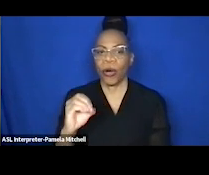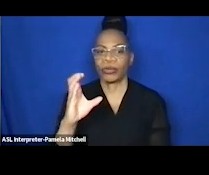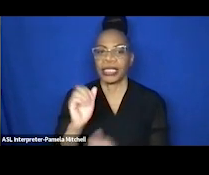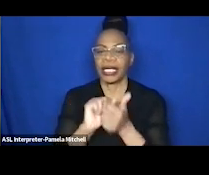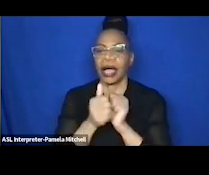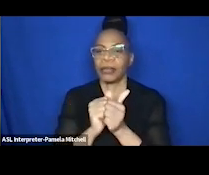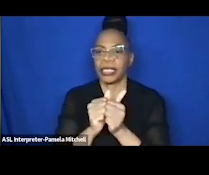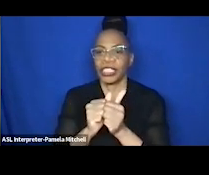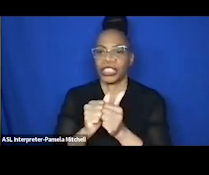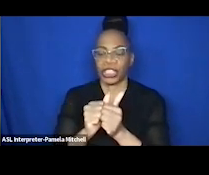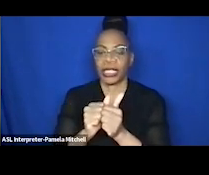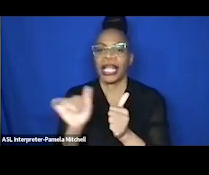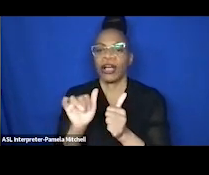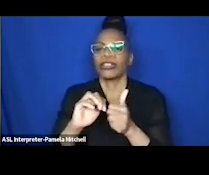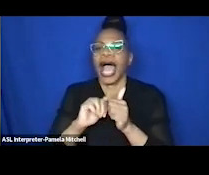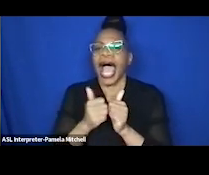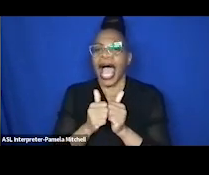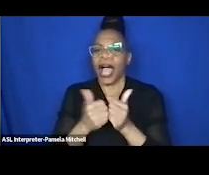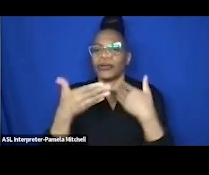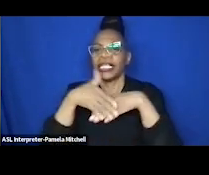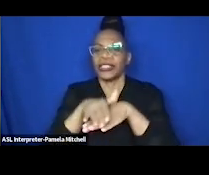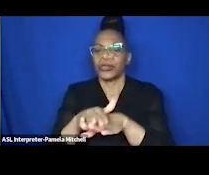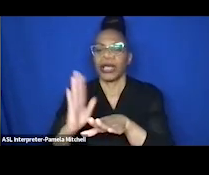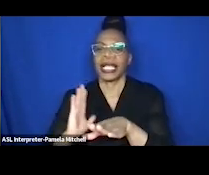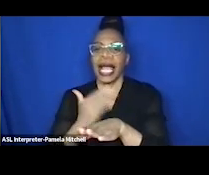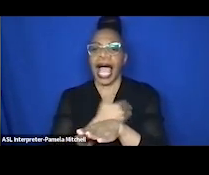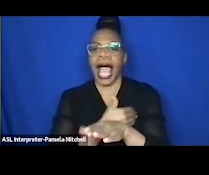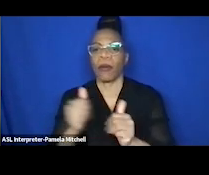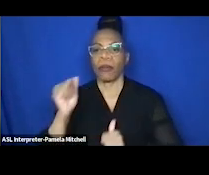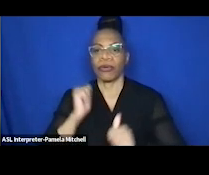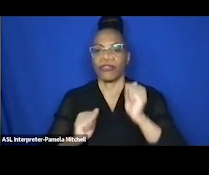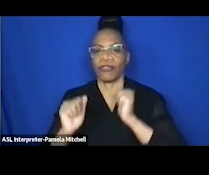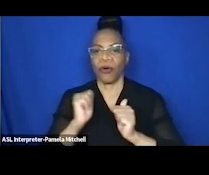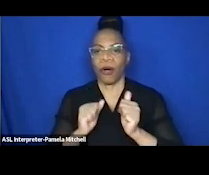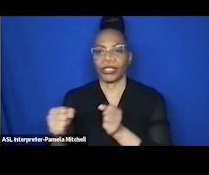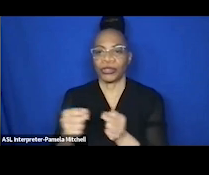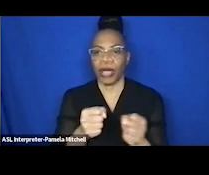into our performance management strategies. So I am gonna jump right in